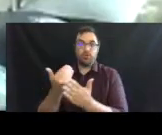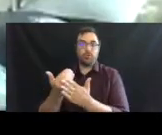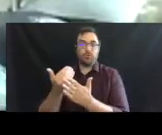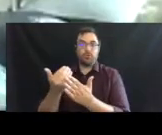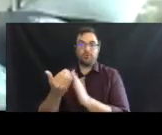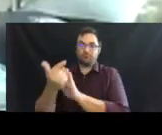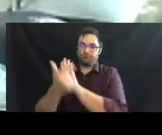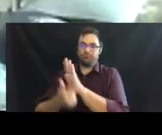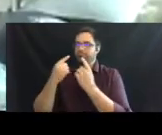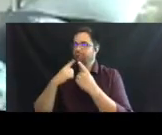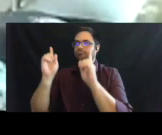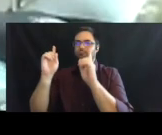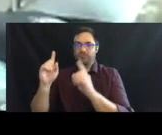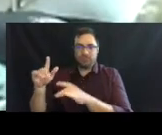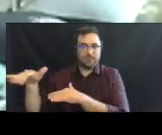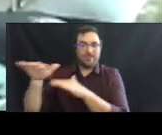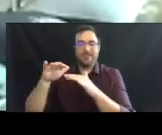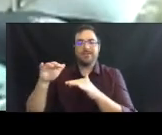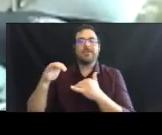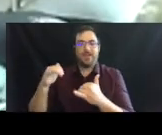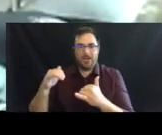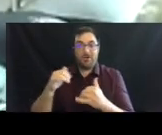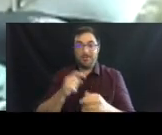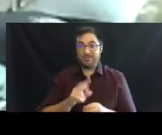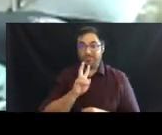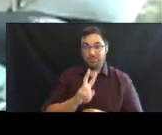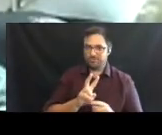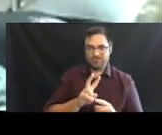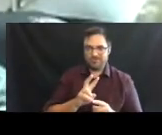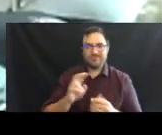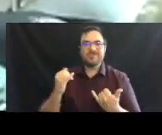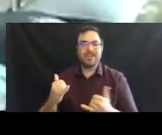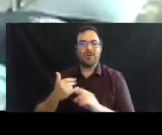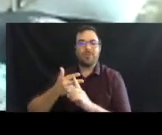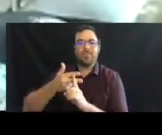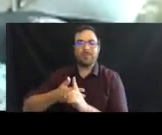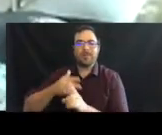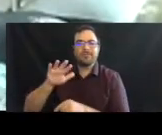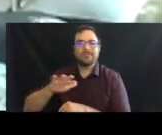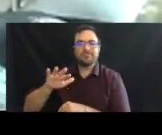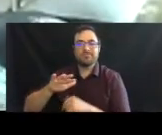reduced that age of identification to less than three months of age or at birth,